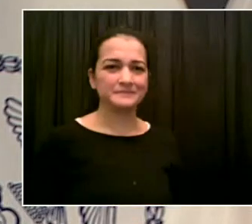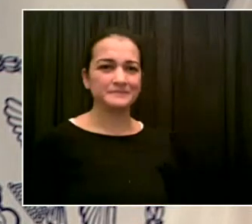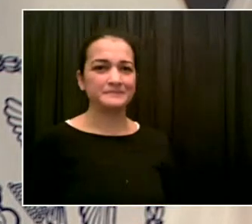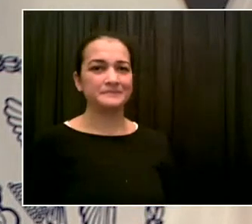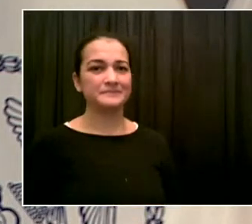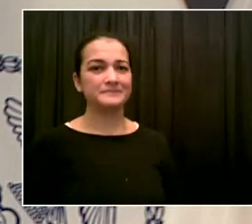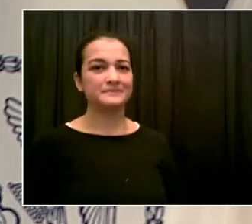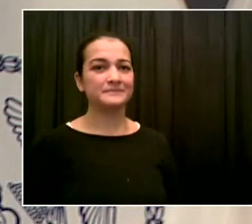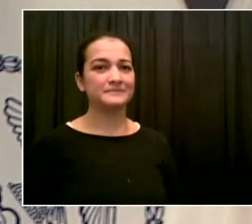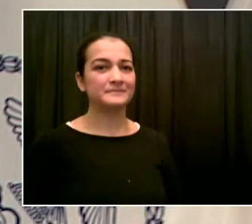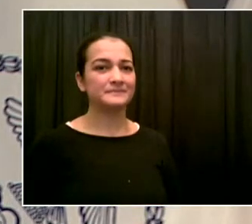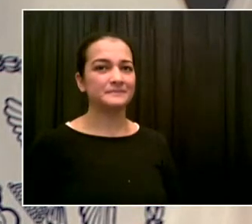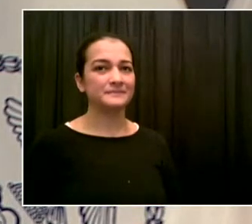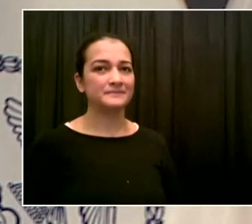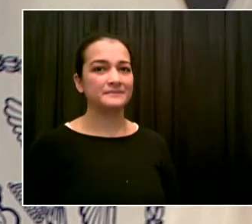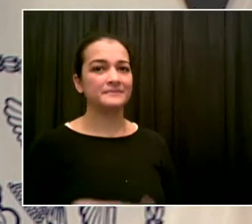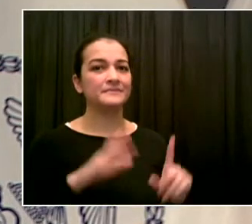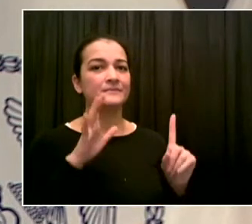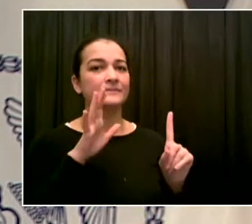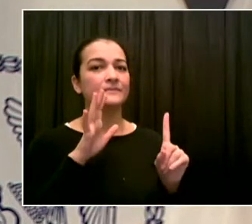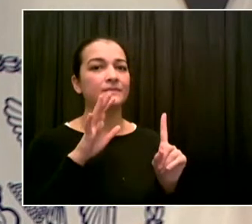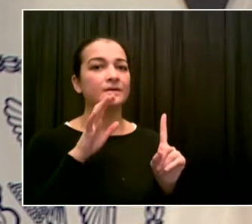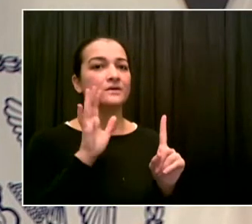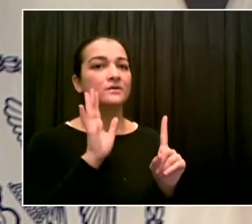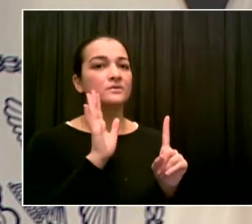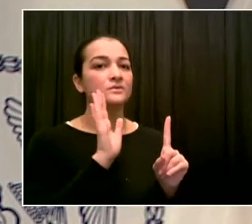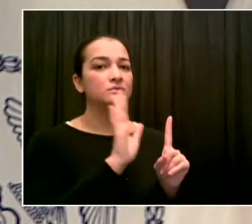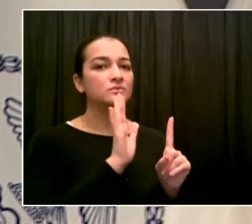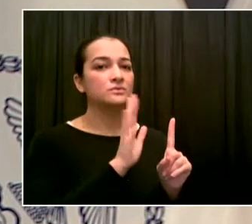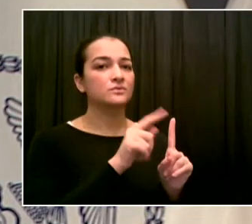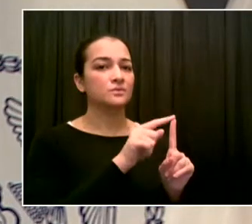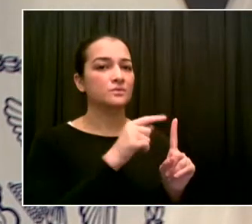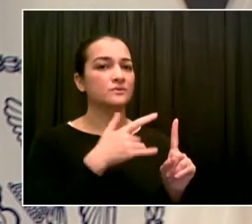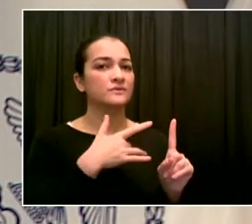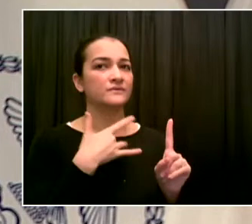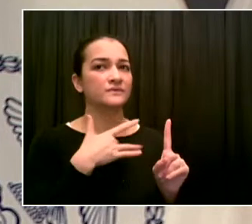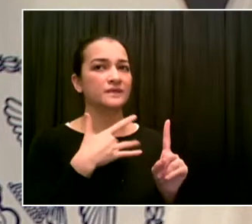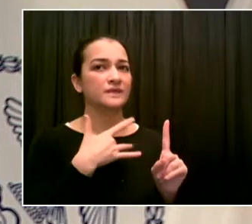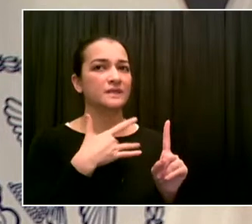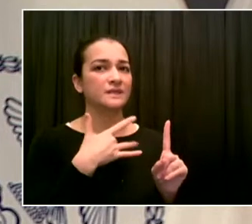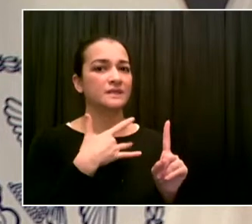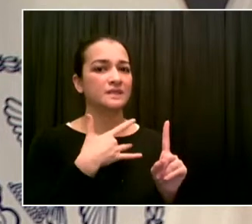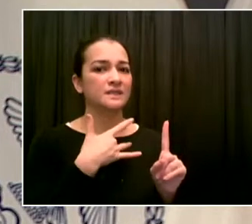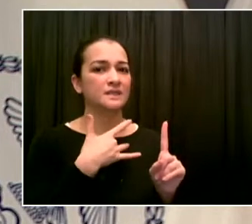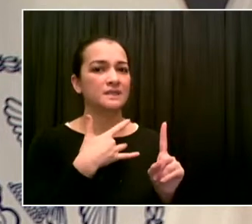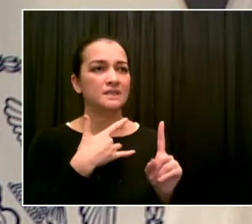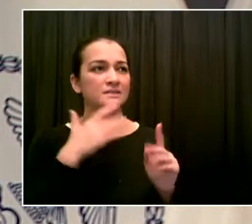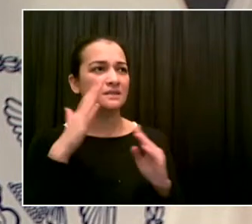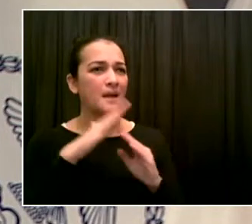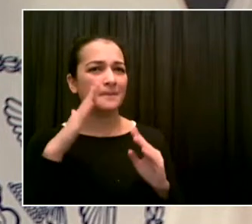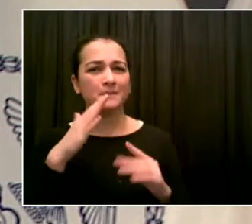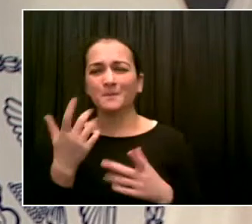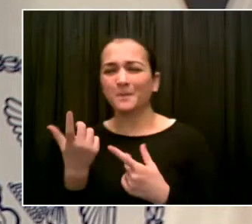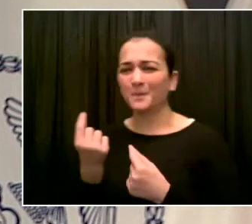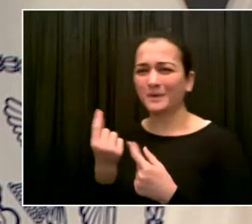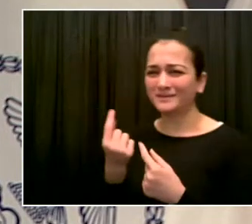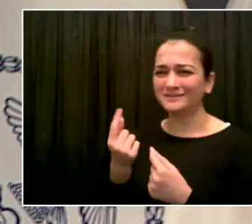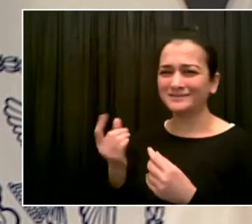AGAIN? YOUR TOP THING